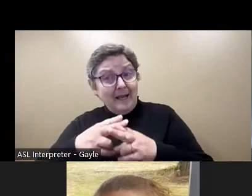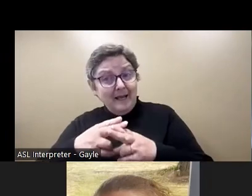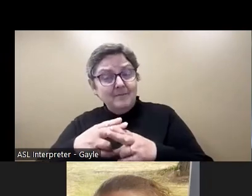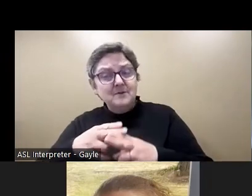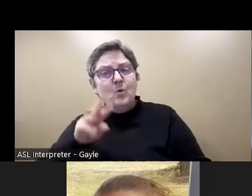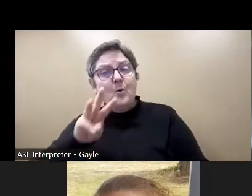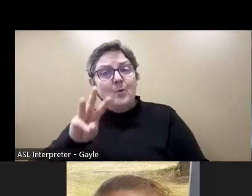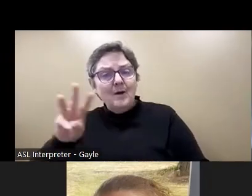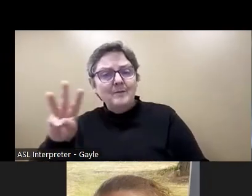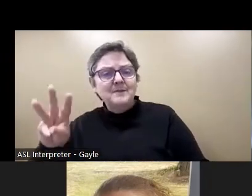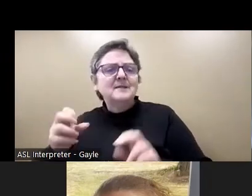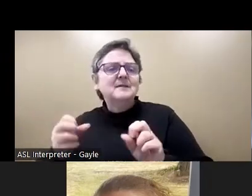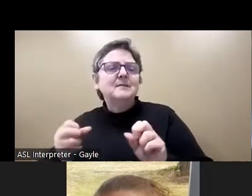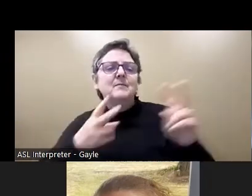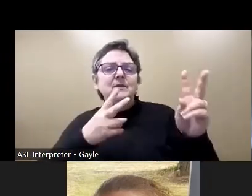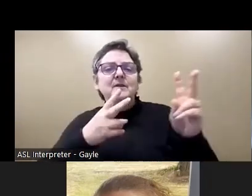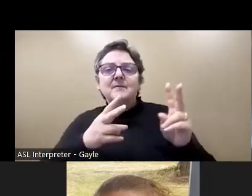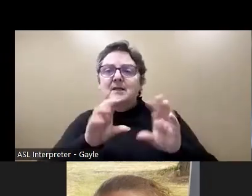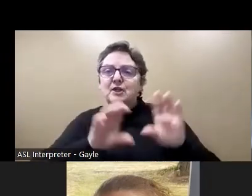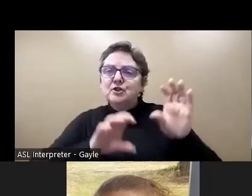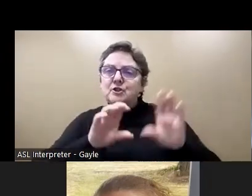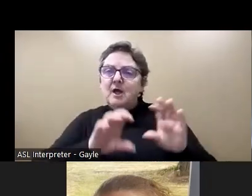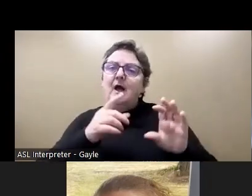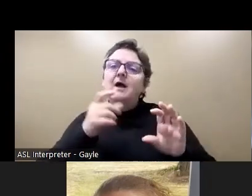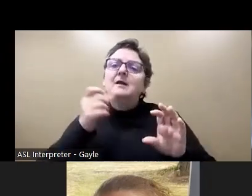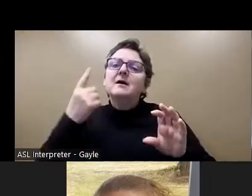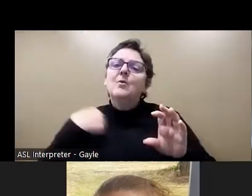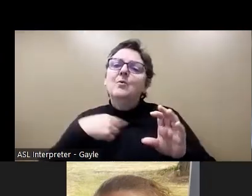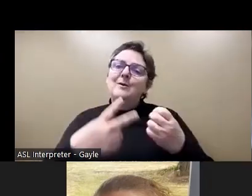so we can look them up later to have some more specific